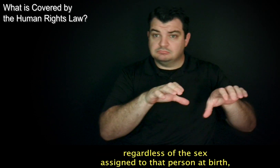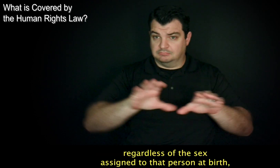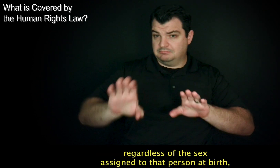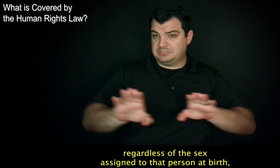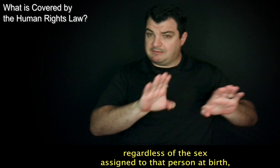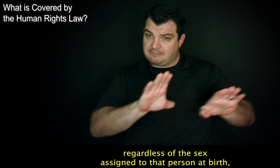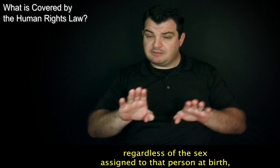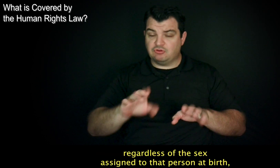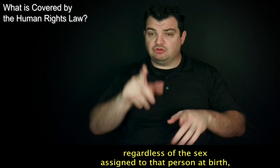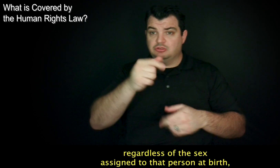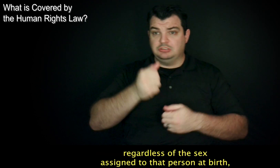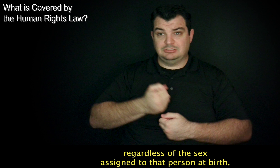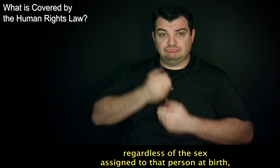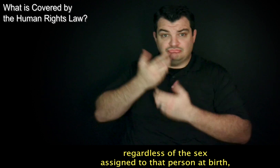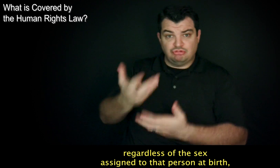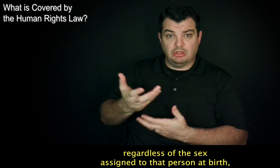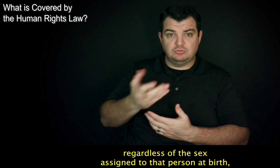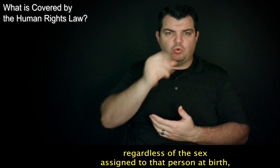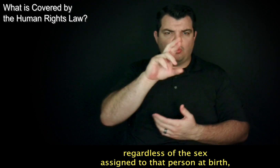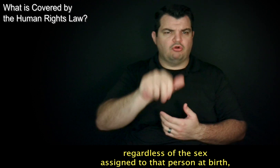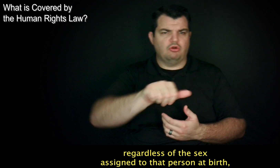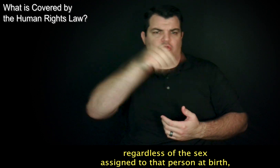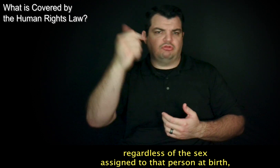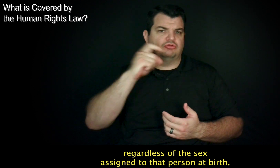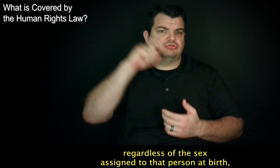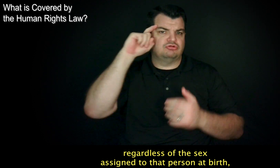regardless of the sex assigned to that person at birth,